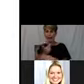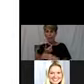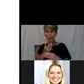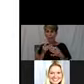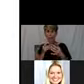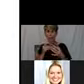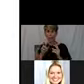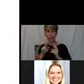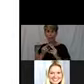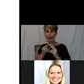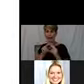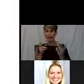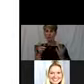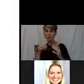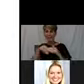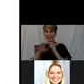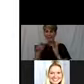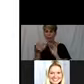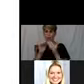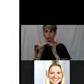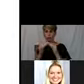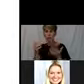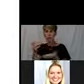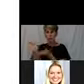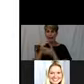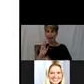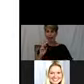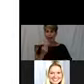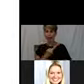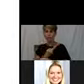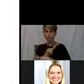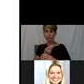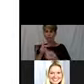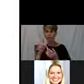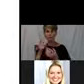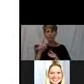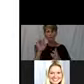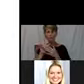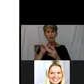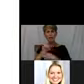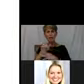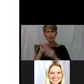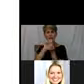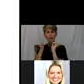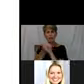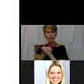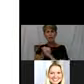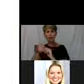And that definitely changed some of our initial thoughts on how the program should be developed.